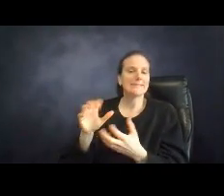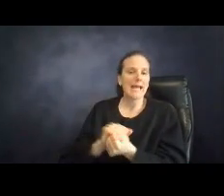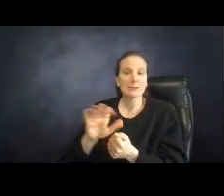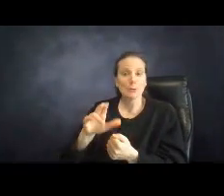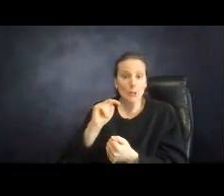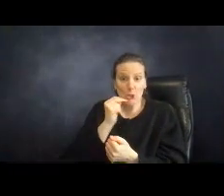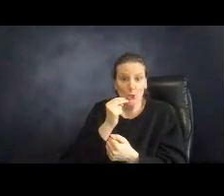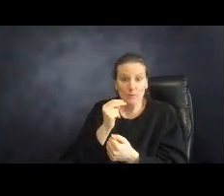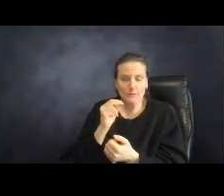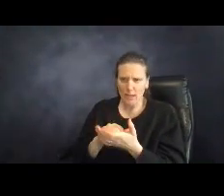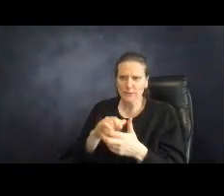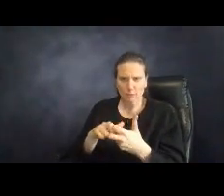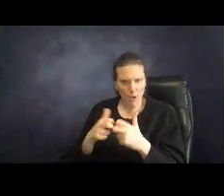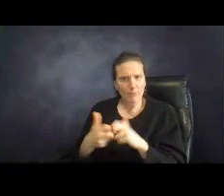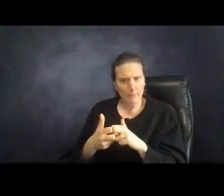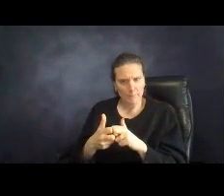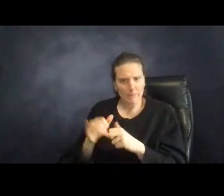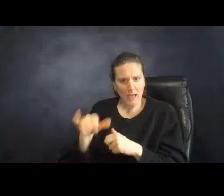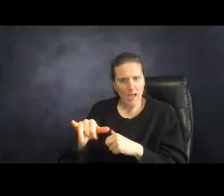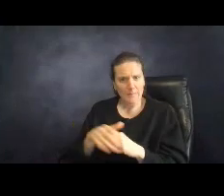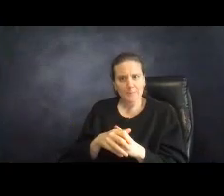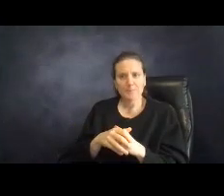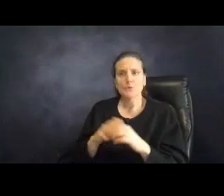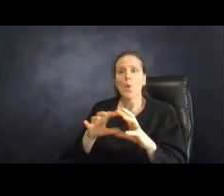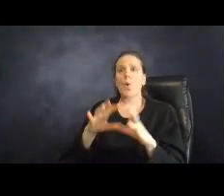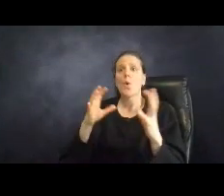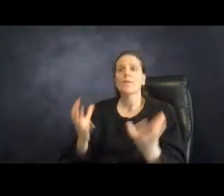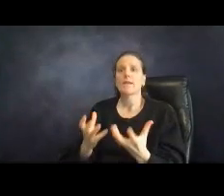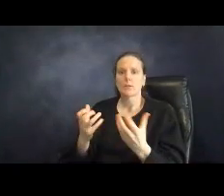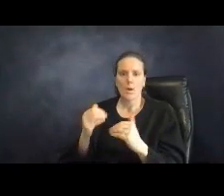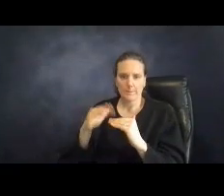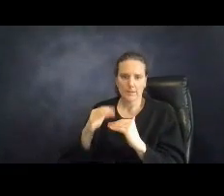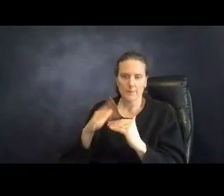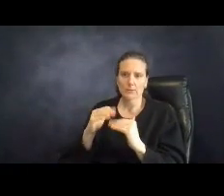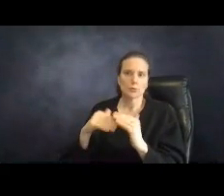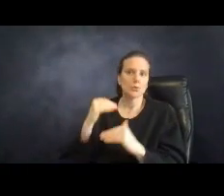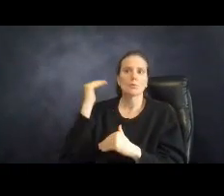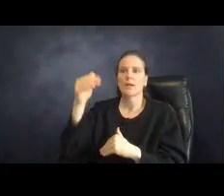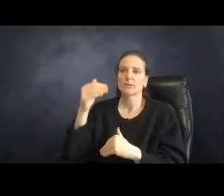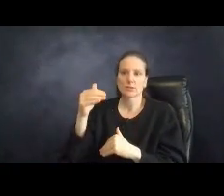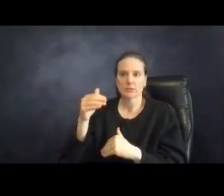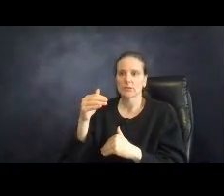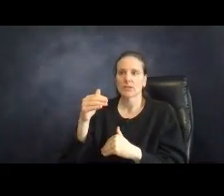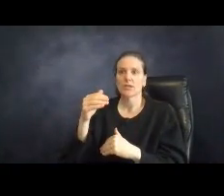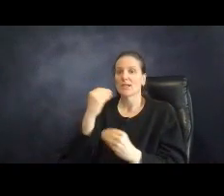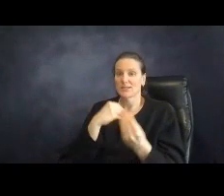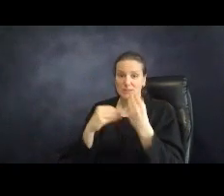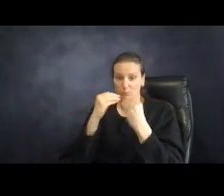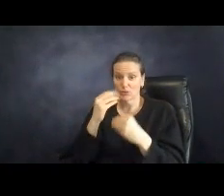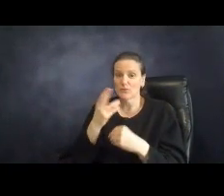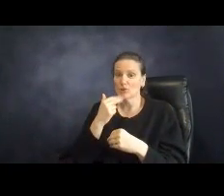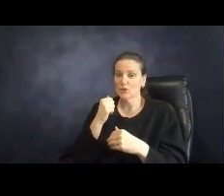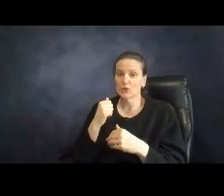So we're, the whole thing is to minimize over consumption of sugar to promote insulin sensitivity.